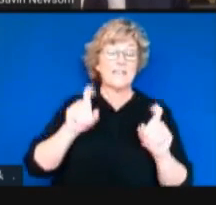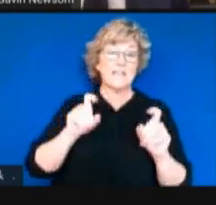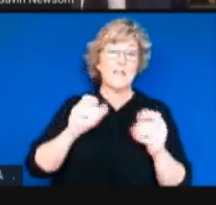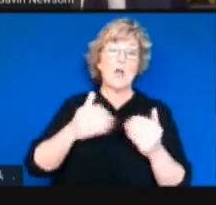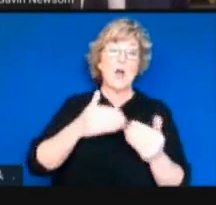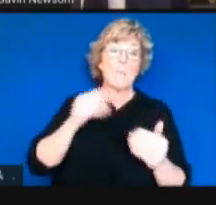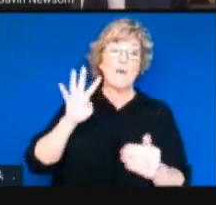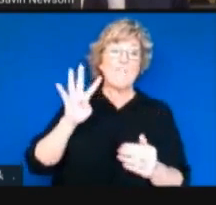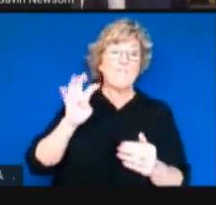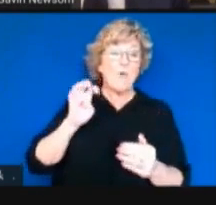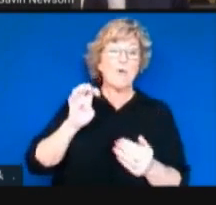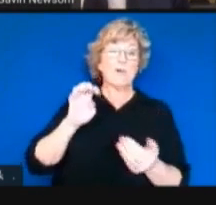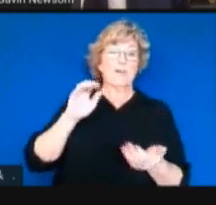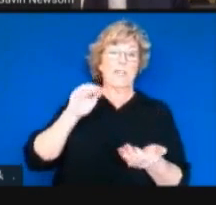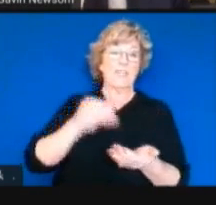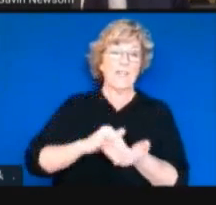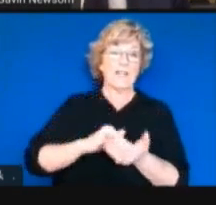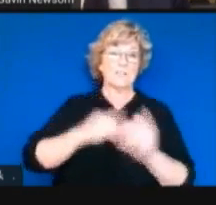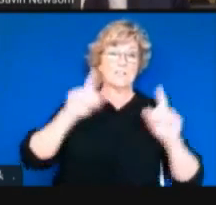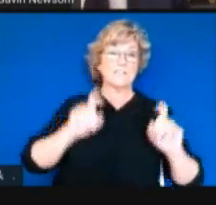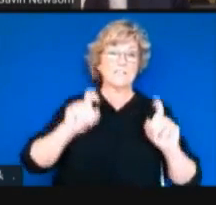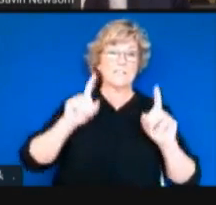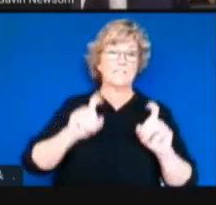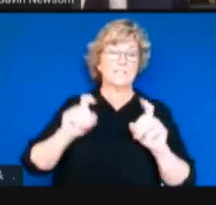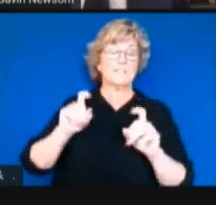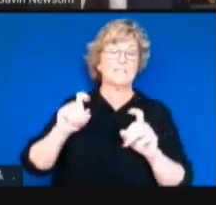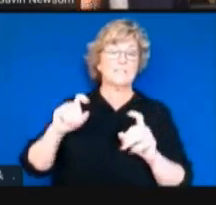BY THE WAY YESTERDAY, WE REPORTED OVER 395,000 TESTS.